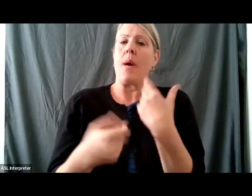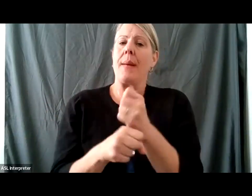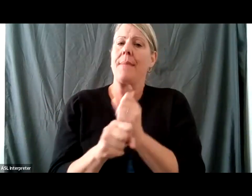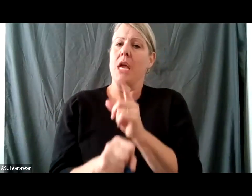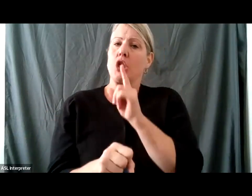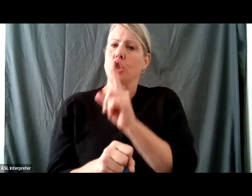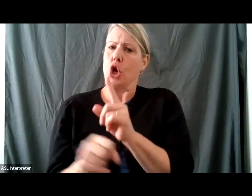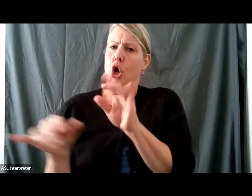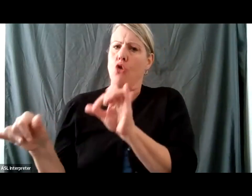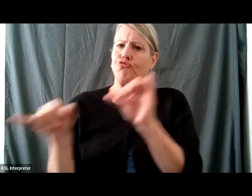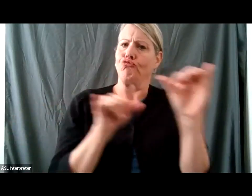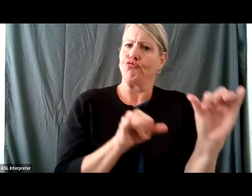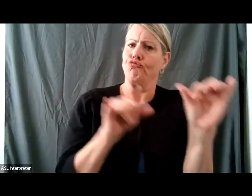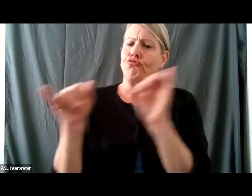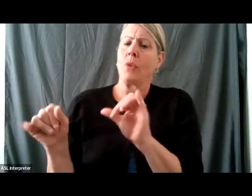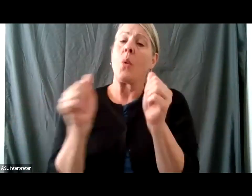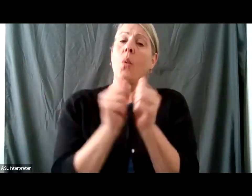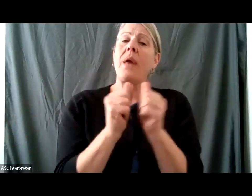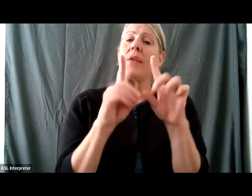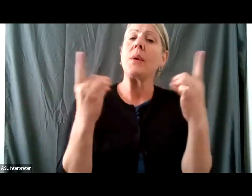to have similar requirements.